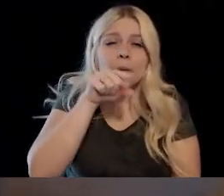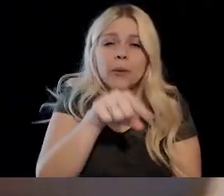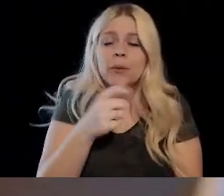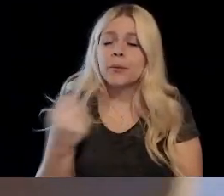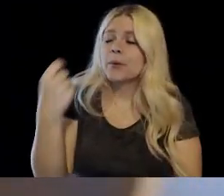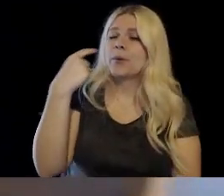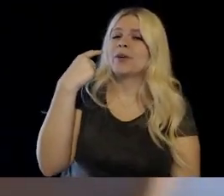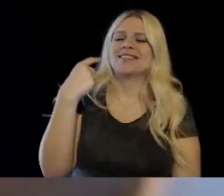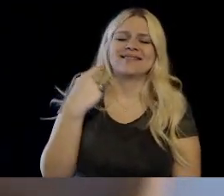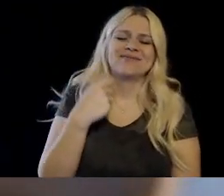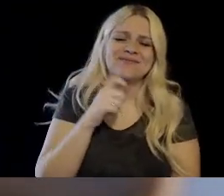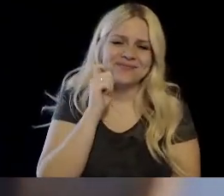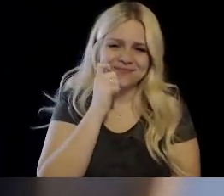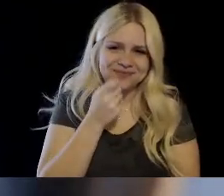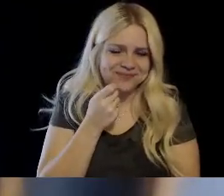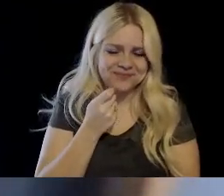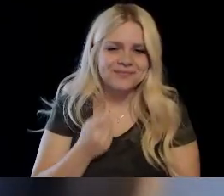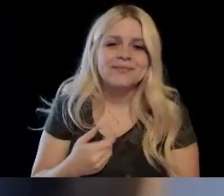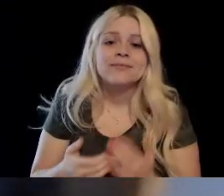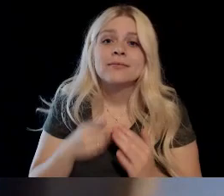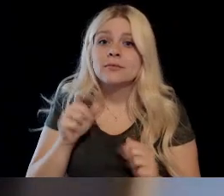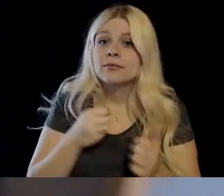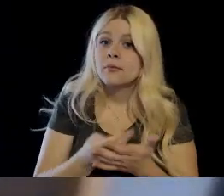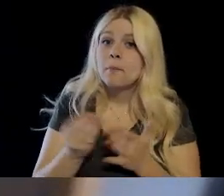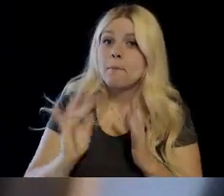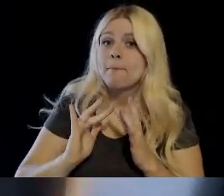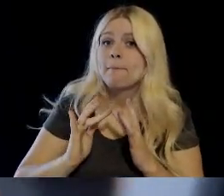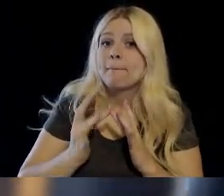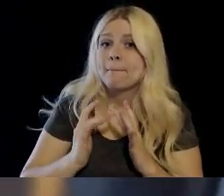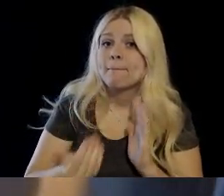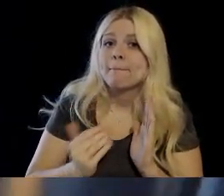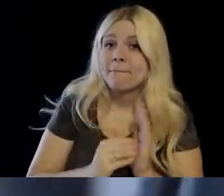trip so you can get that at HogleZoo.org. Just click on shop online. There's actually